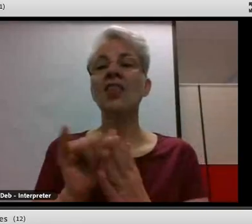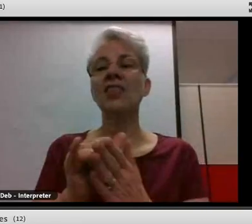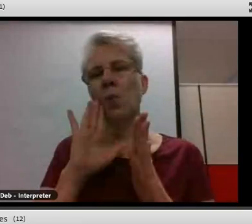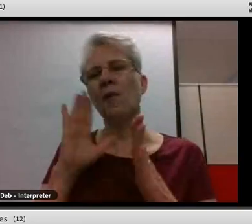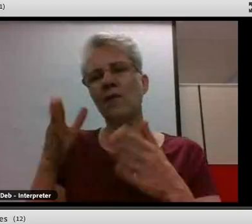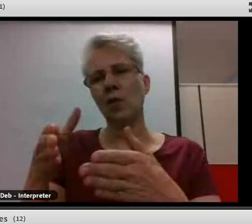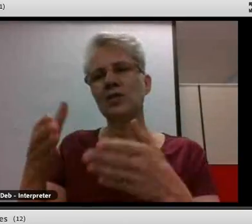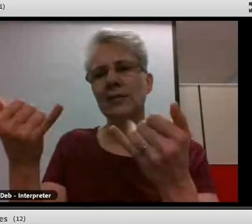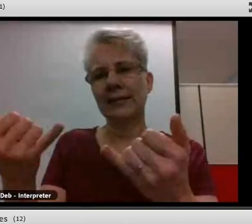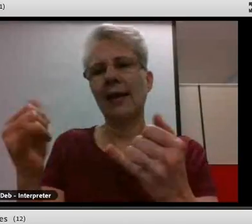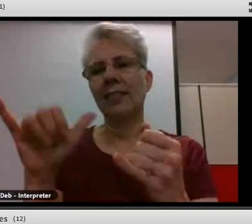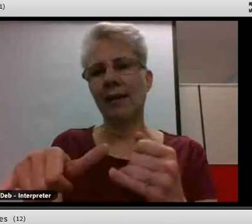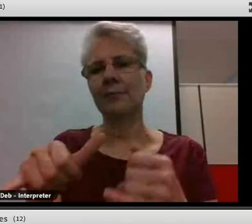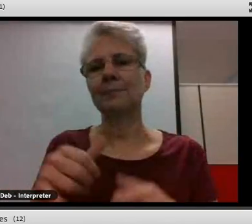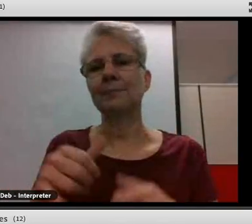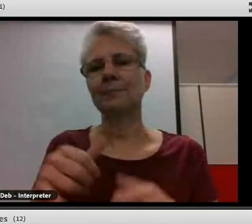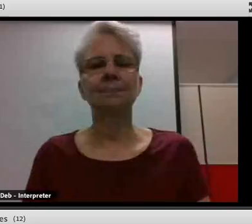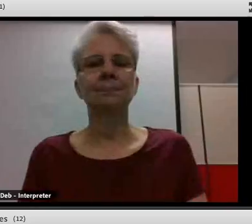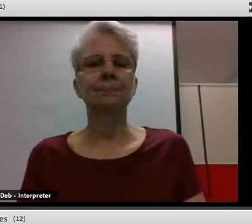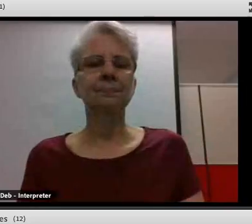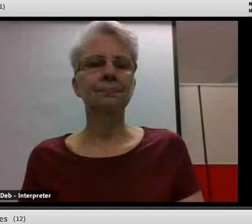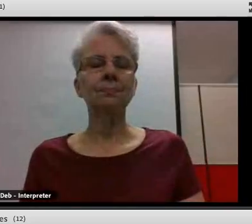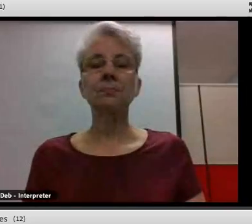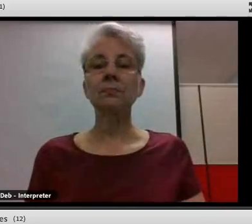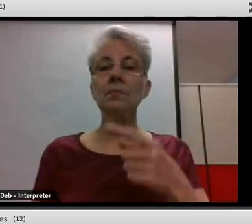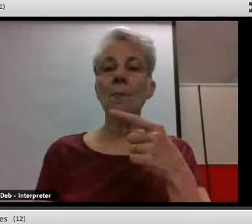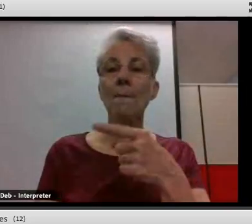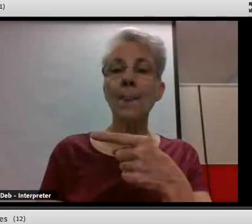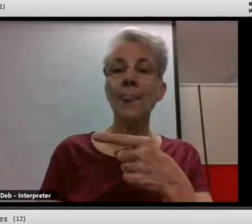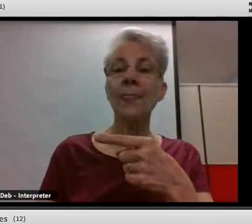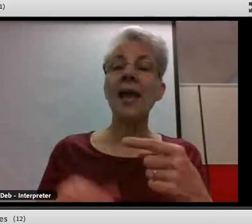And libraries should try to adapt their facilities, again,